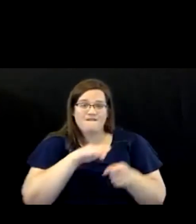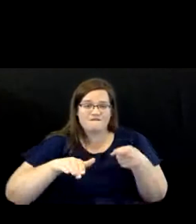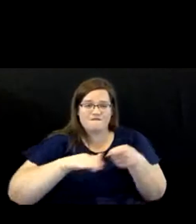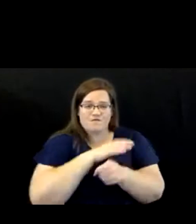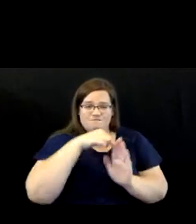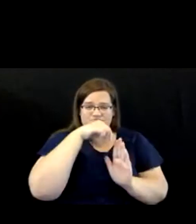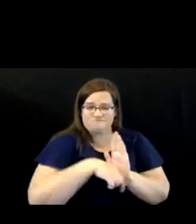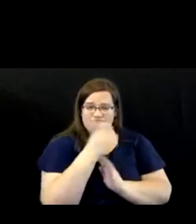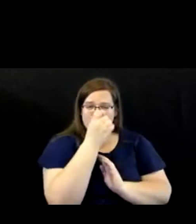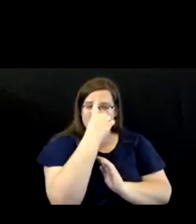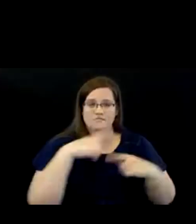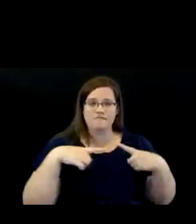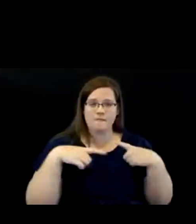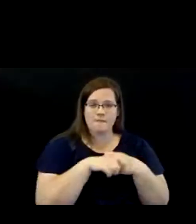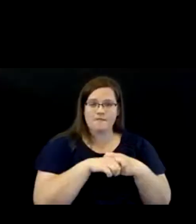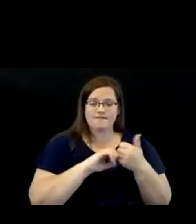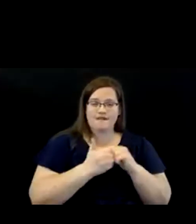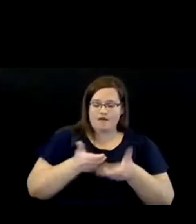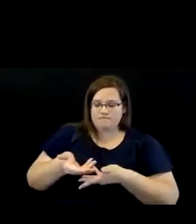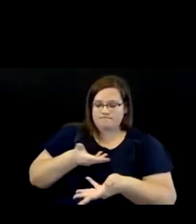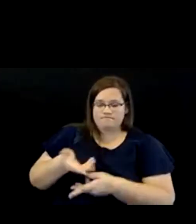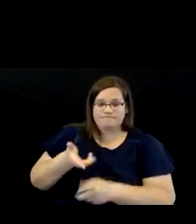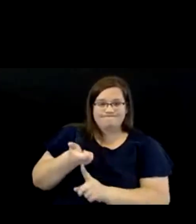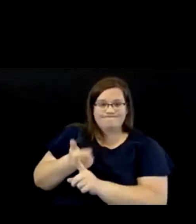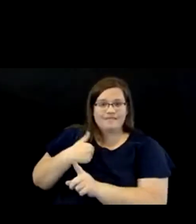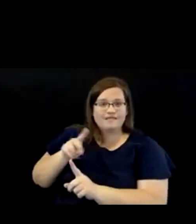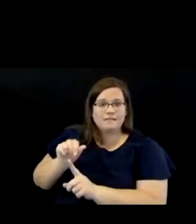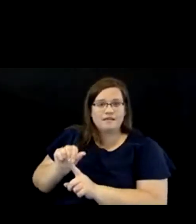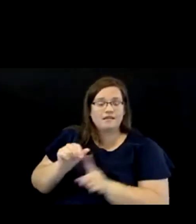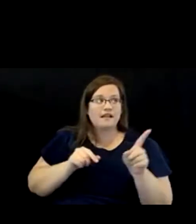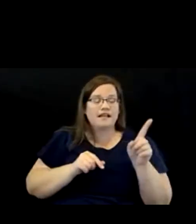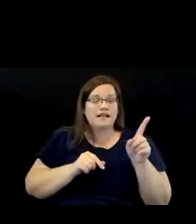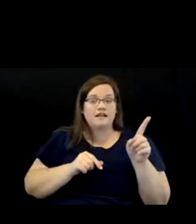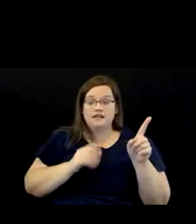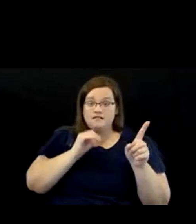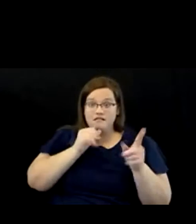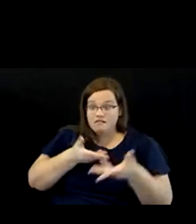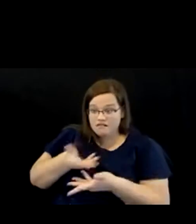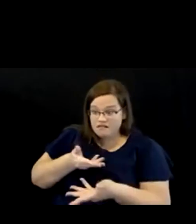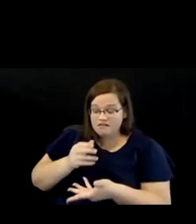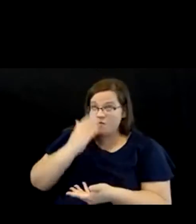complexities of working with a person with a disability, they just don't -- they're not going to think about it when they're writing the policy. So